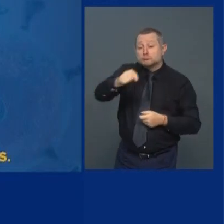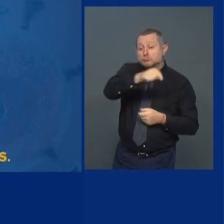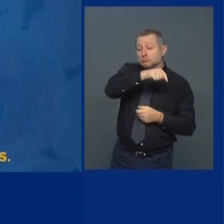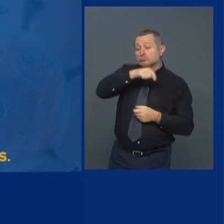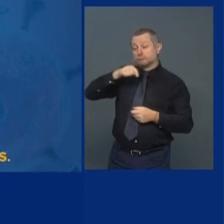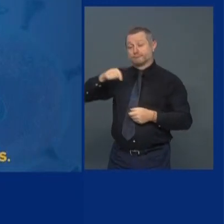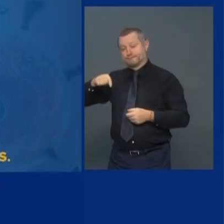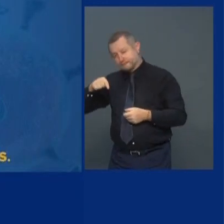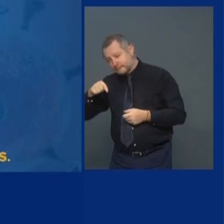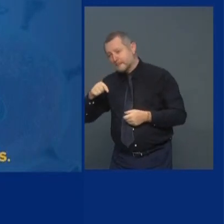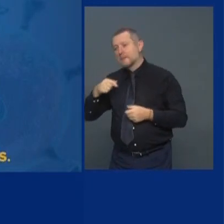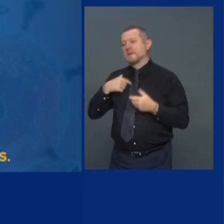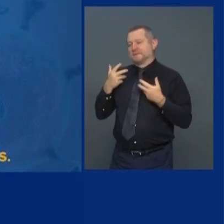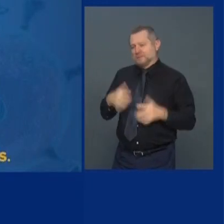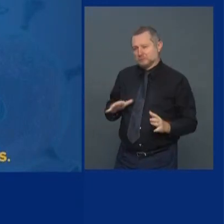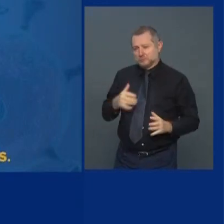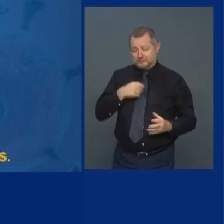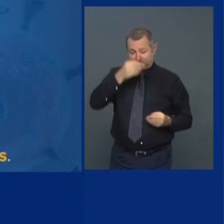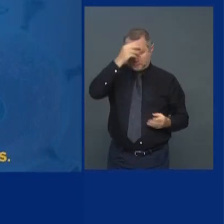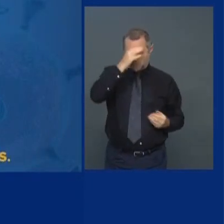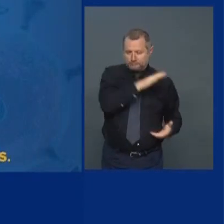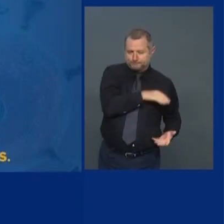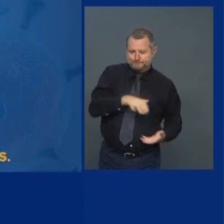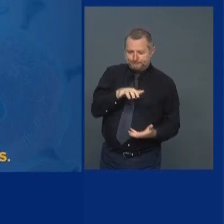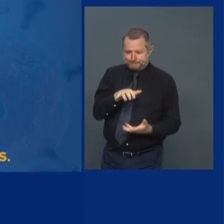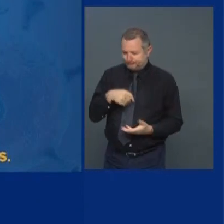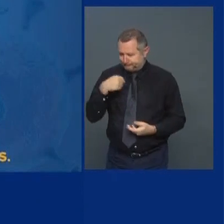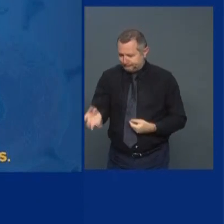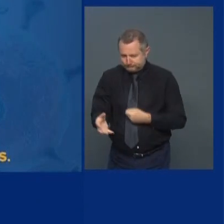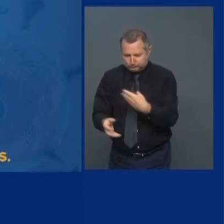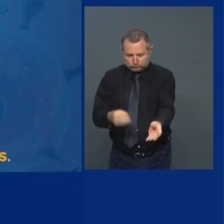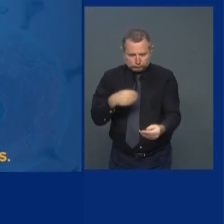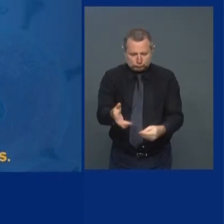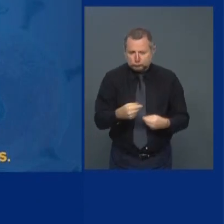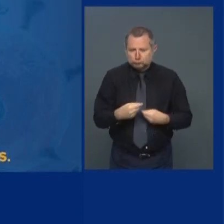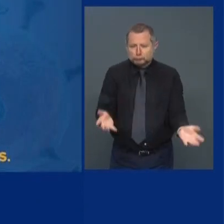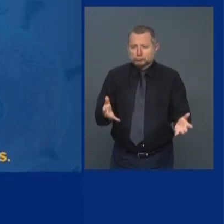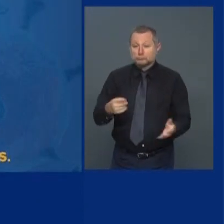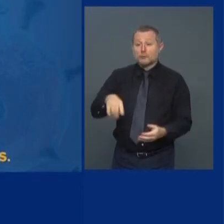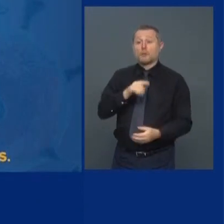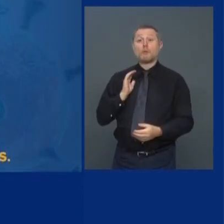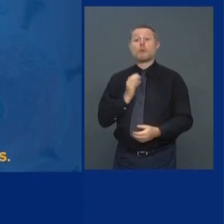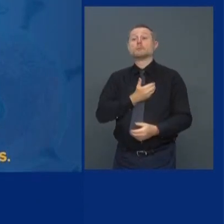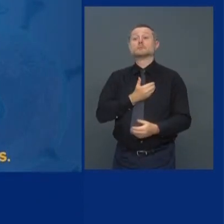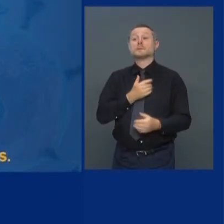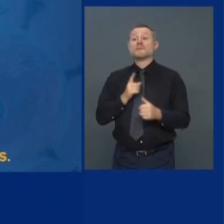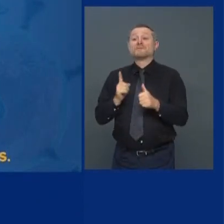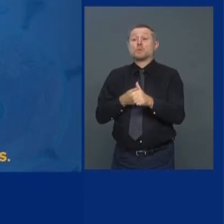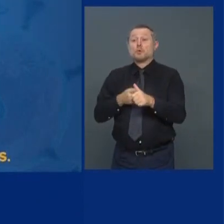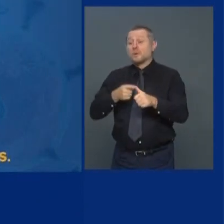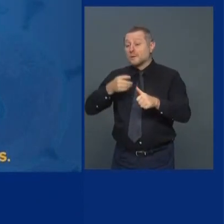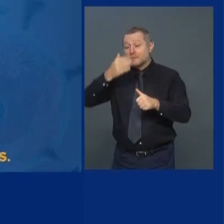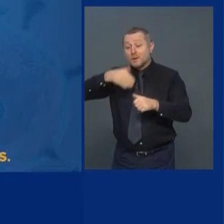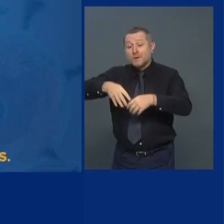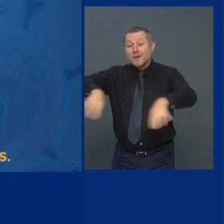LOCAL GOVERNMENTS NEED -- WE HAVE SHARED ALL THIS DATA WITH